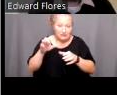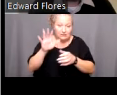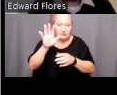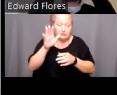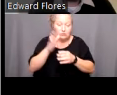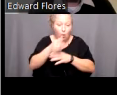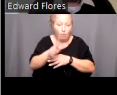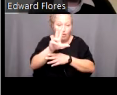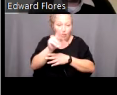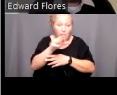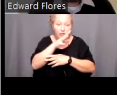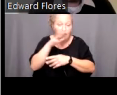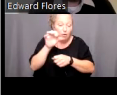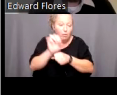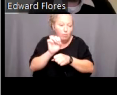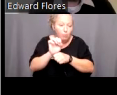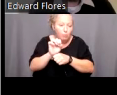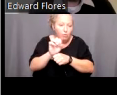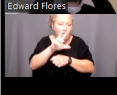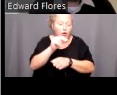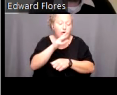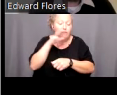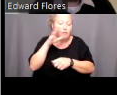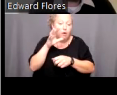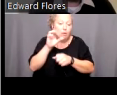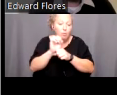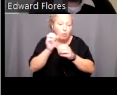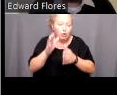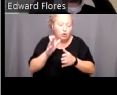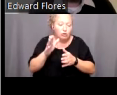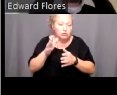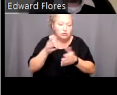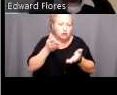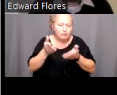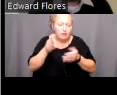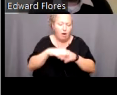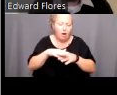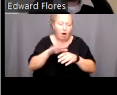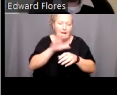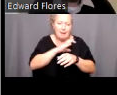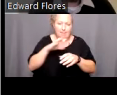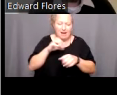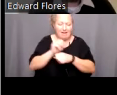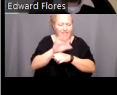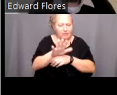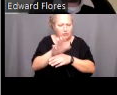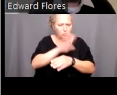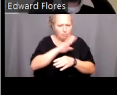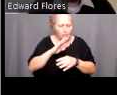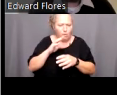serving organizations on our Community Advisory Board, some of them that presented earlier today.